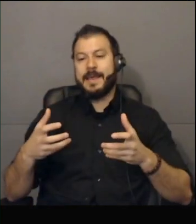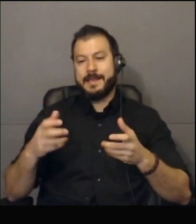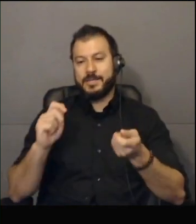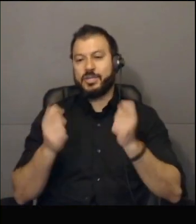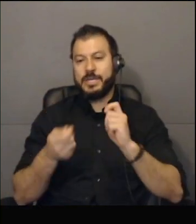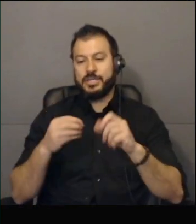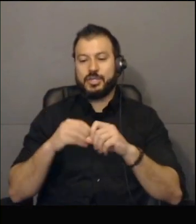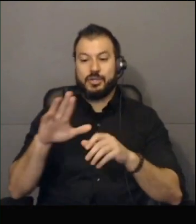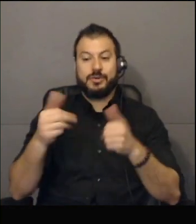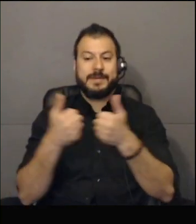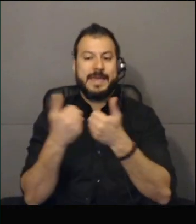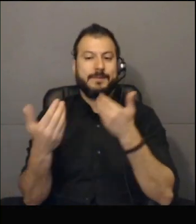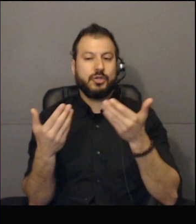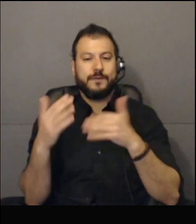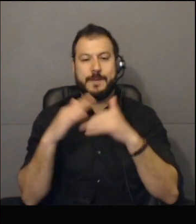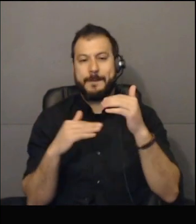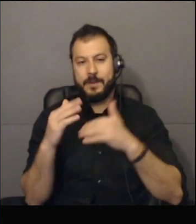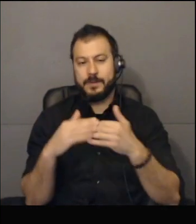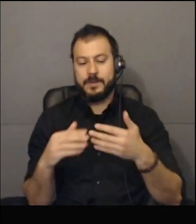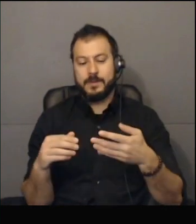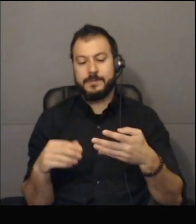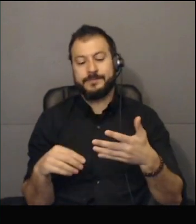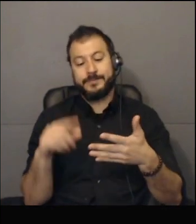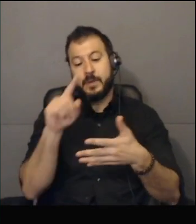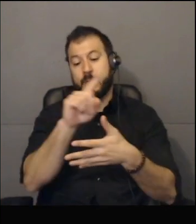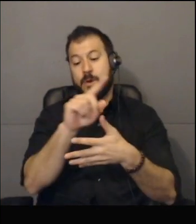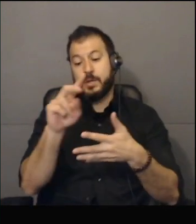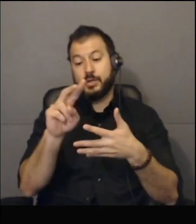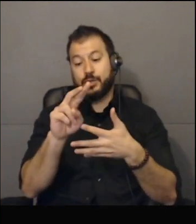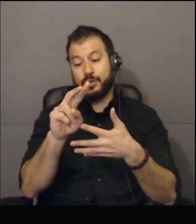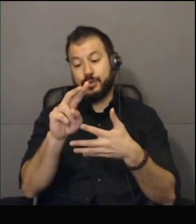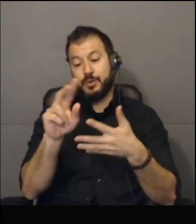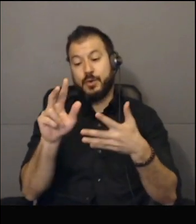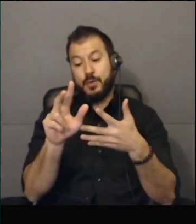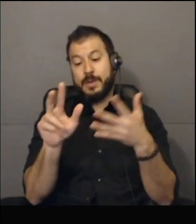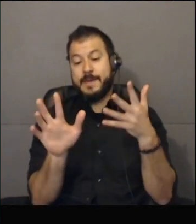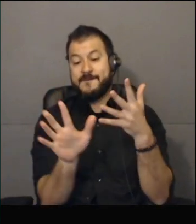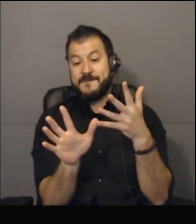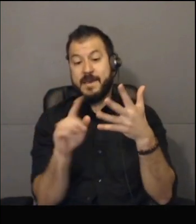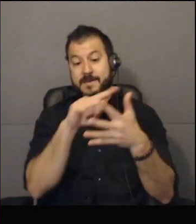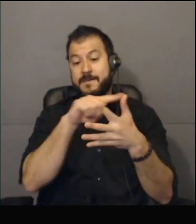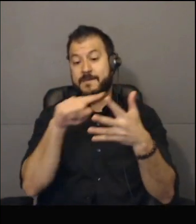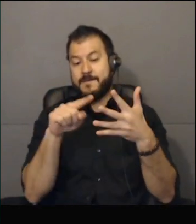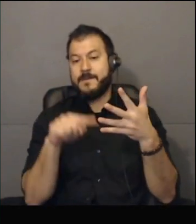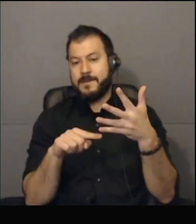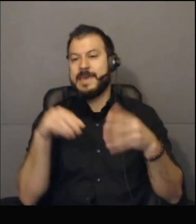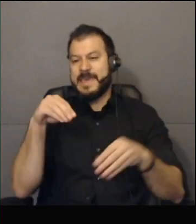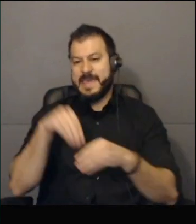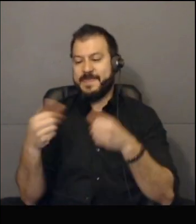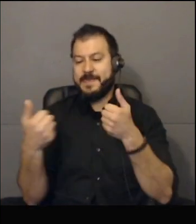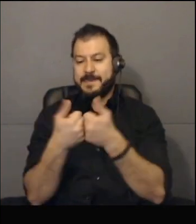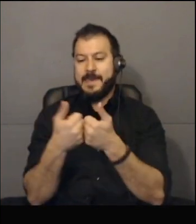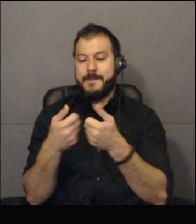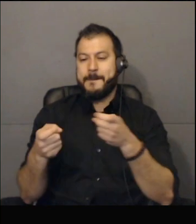Now steps 123 and five can all be accomplished in the game manager developer Portal.